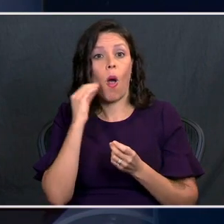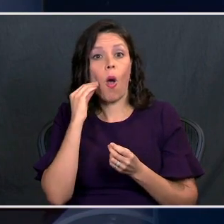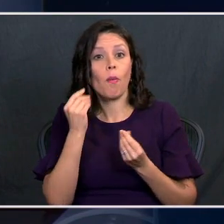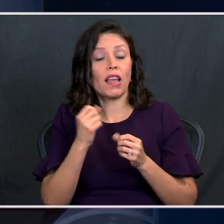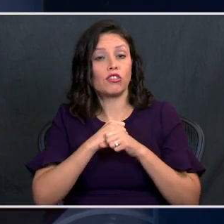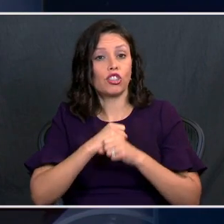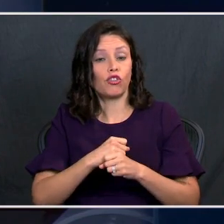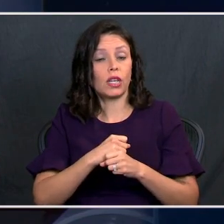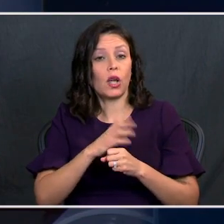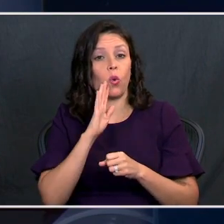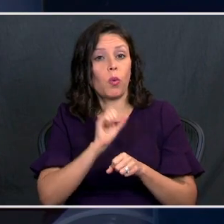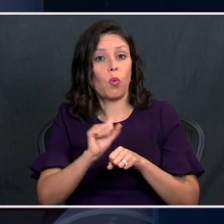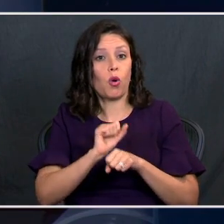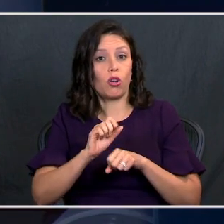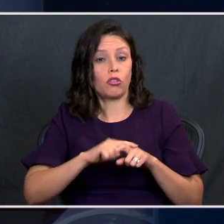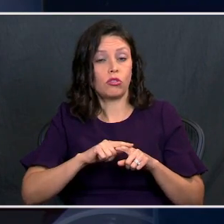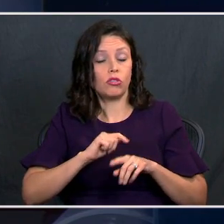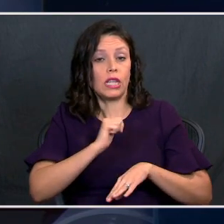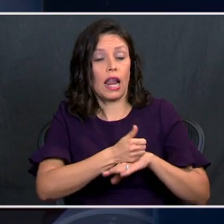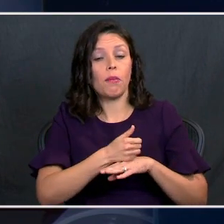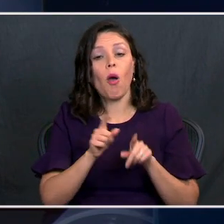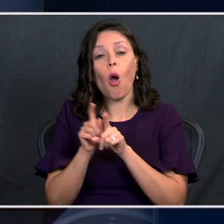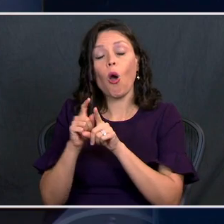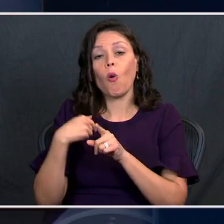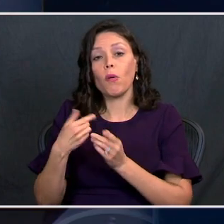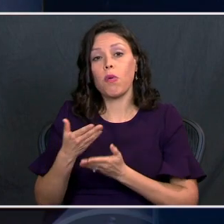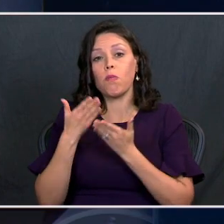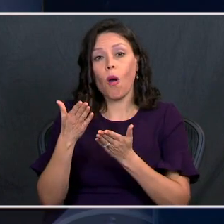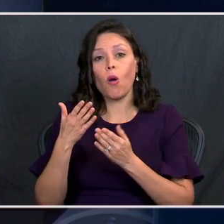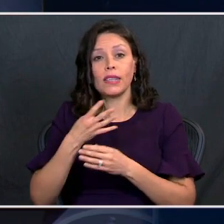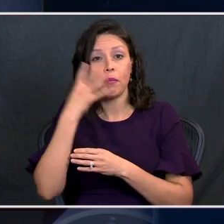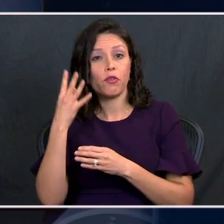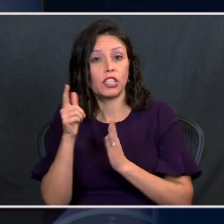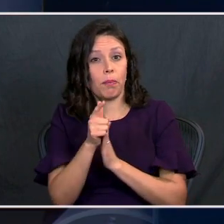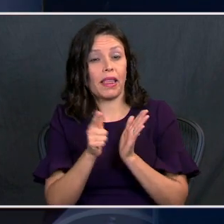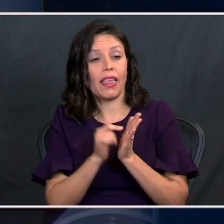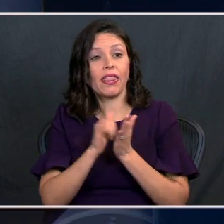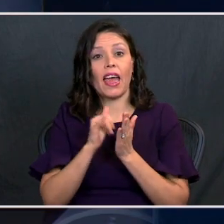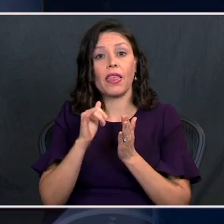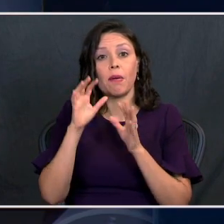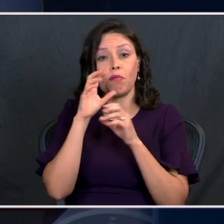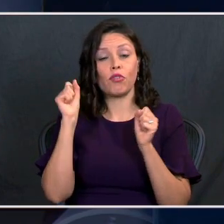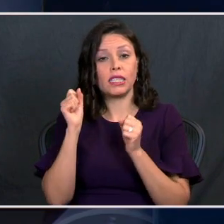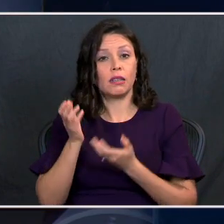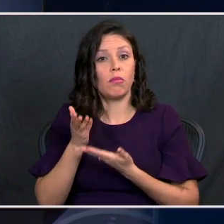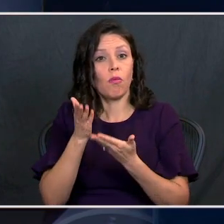would be working to implement. We've also proposed an immigration bill, something the President put forward on day one.